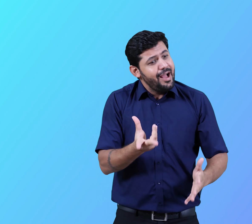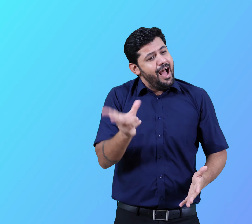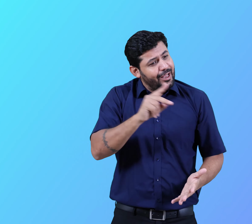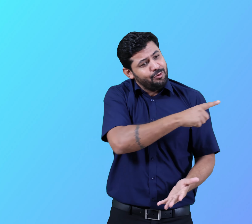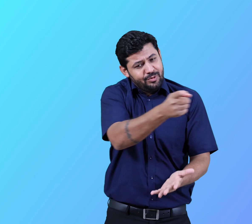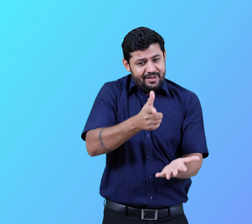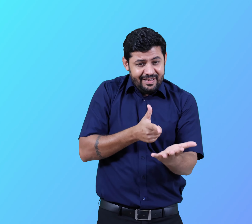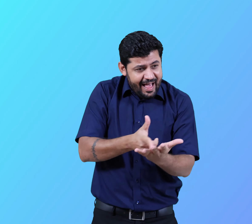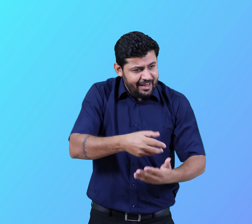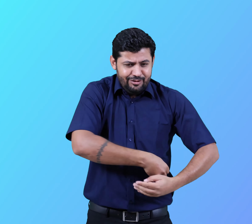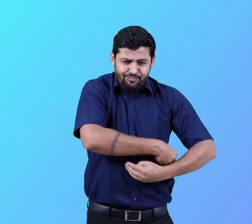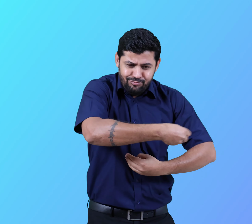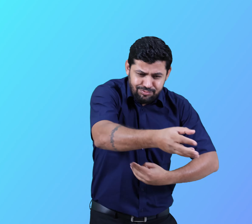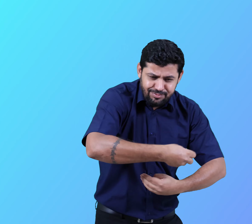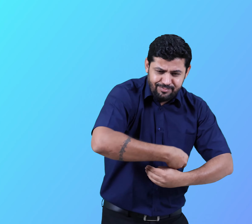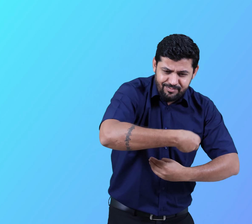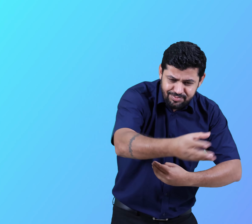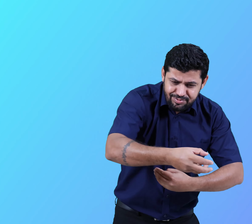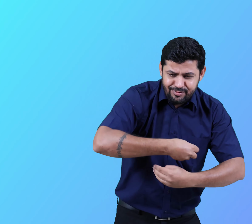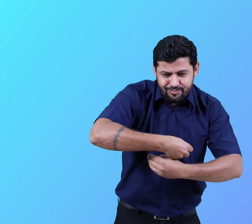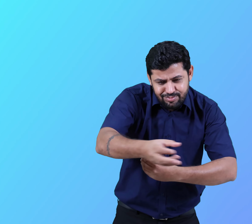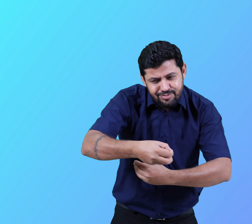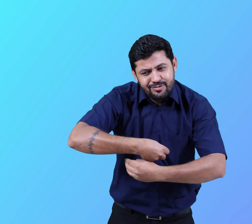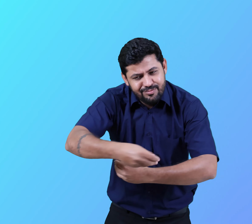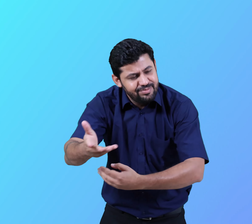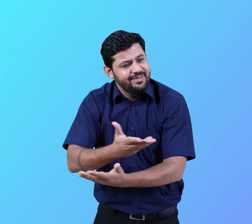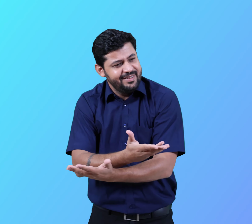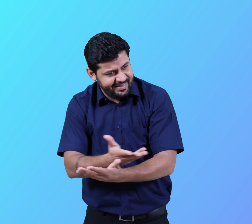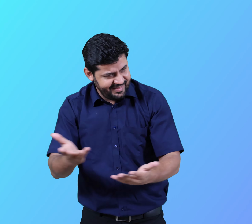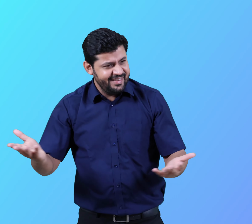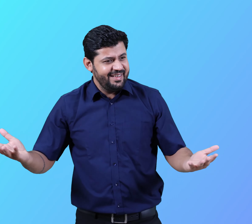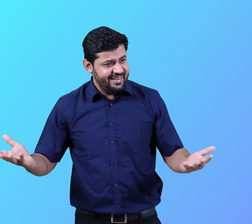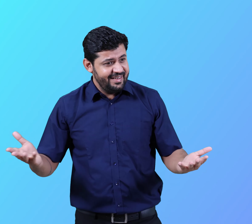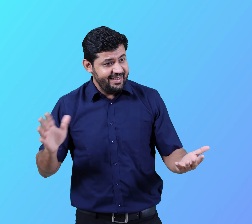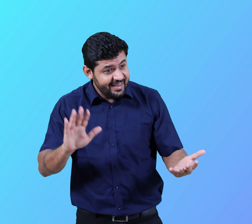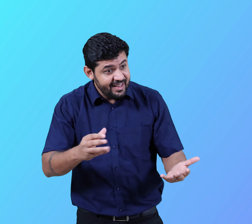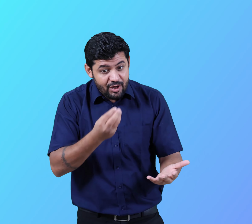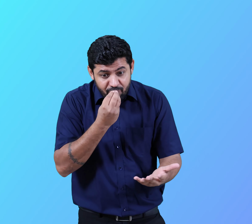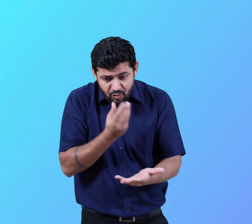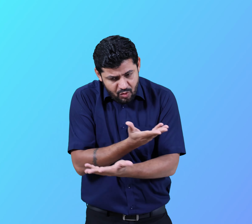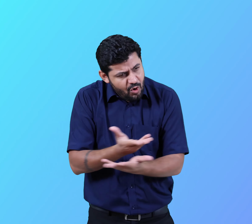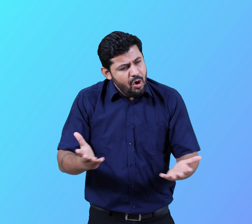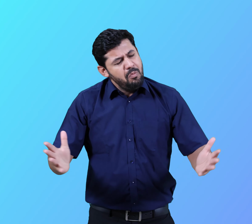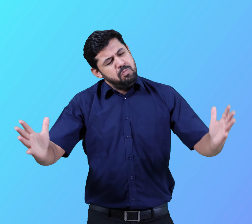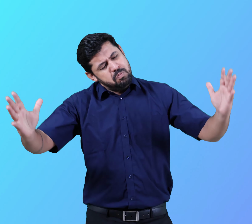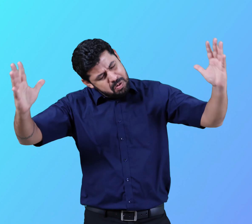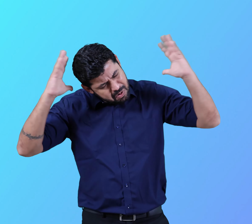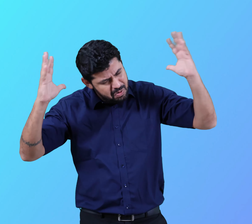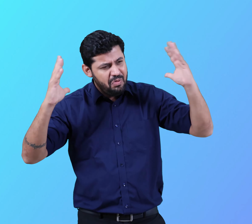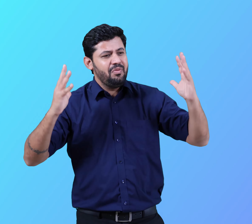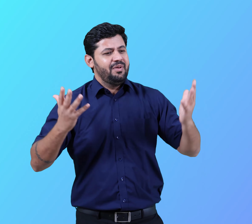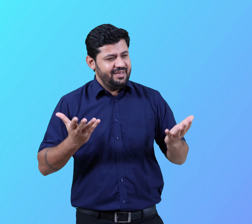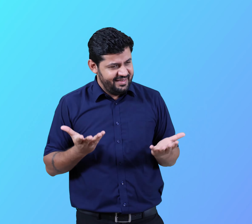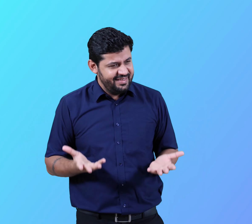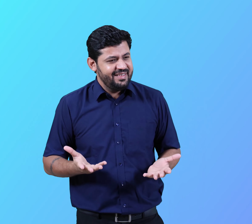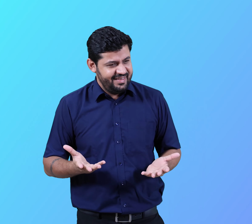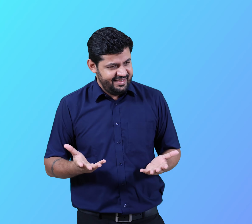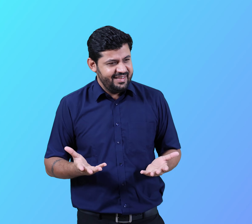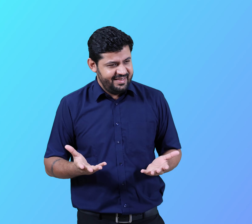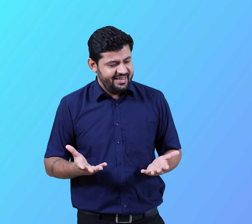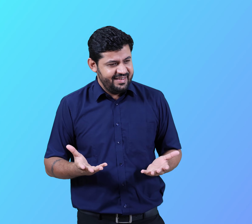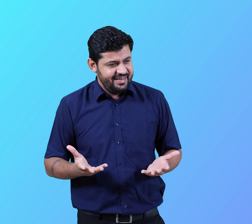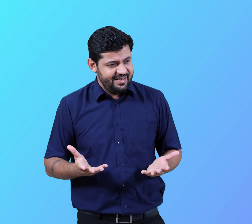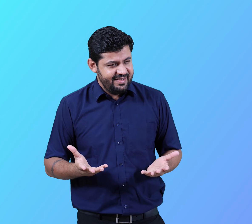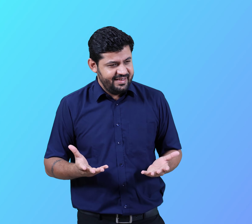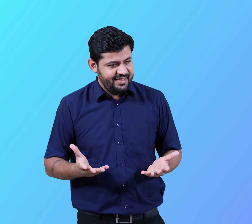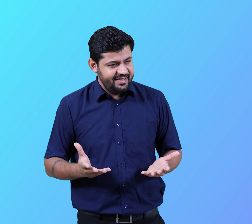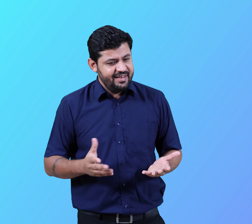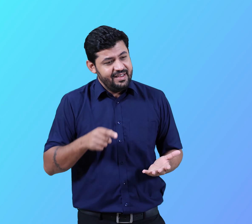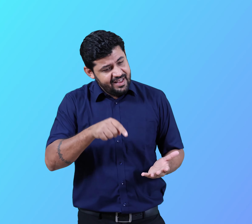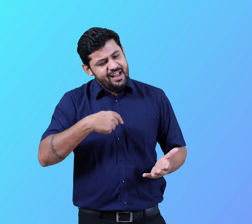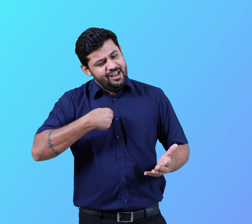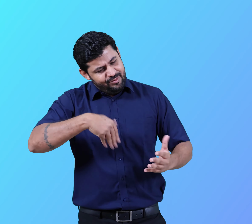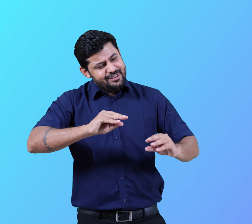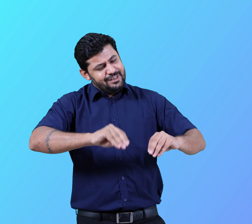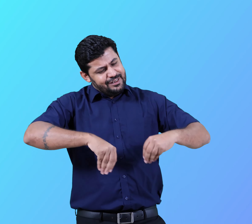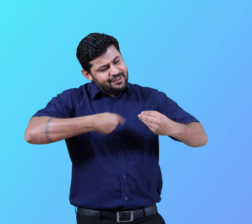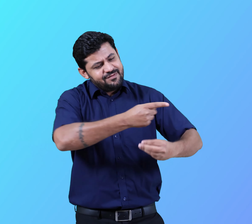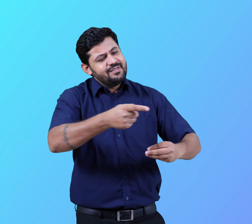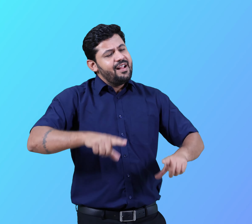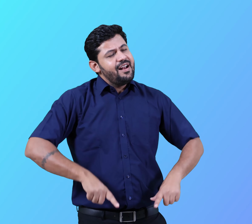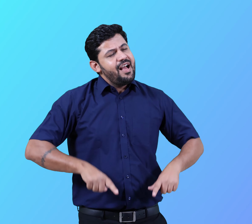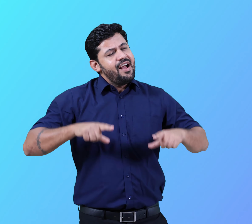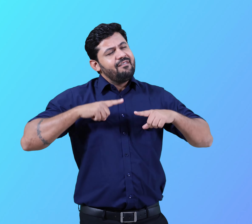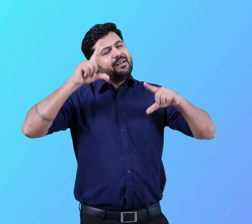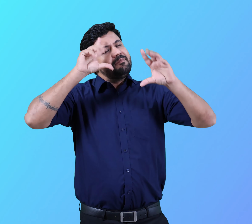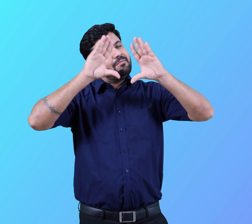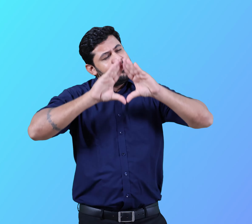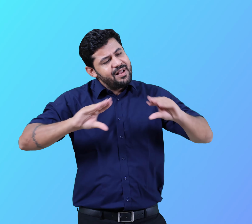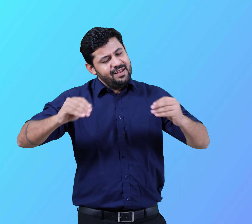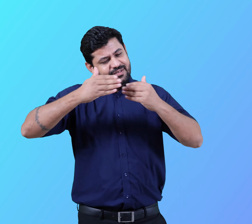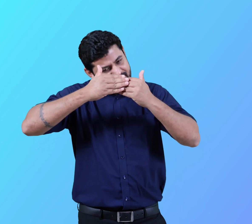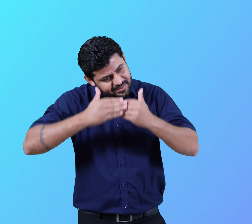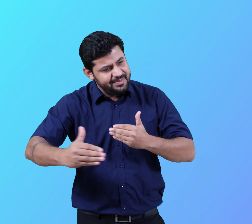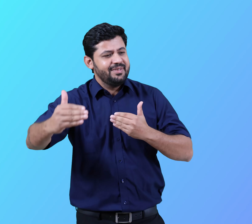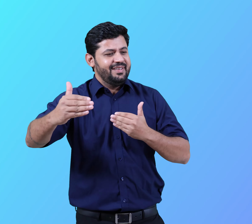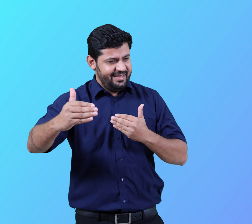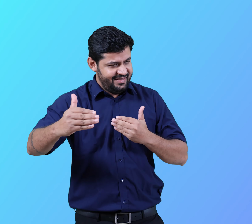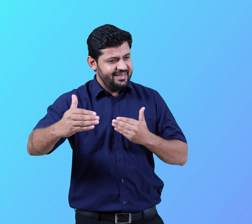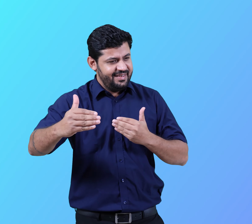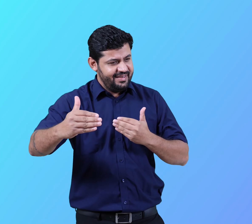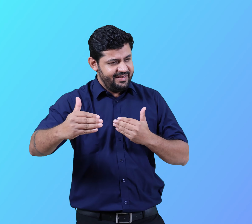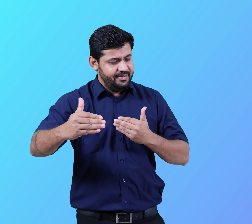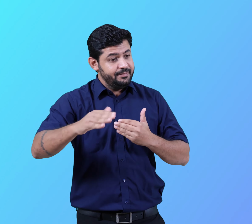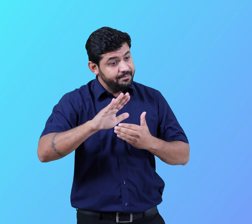And your grape gathering will continue until it is time to plant. Then you will have plenty to eat. And you will live safely in your land.